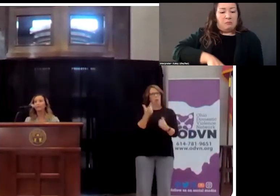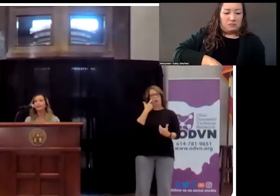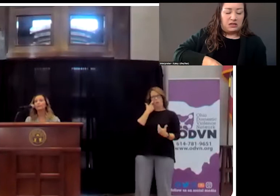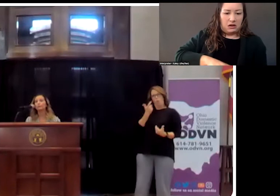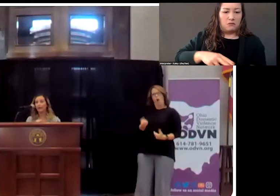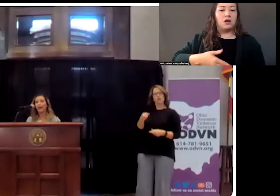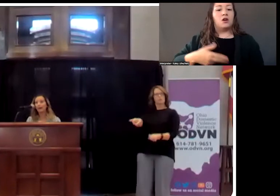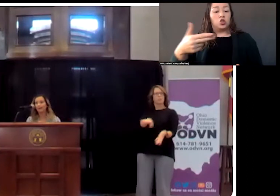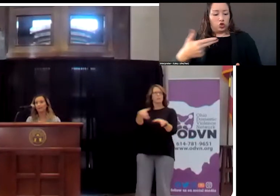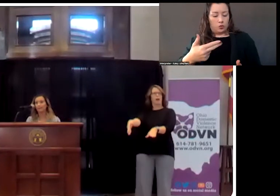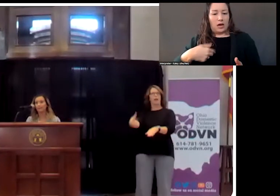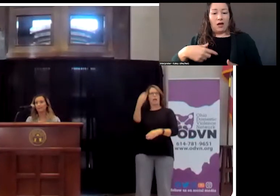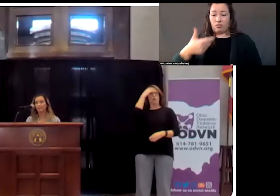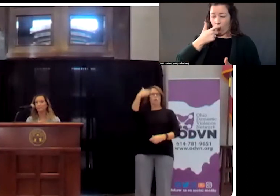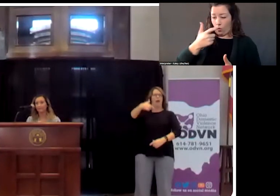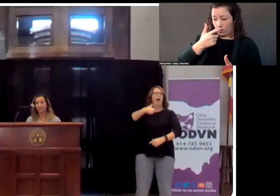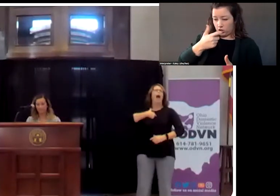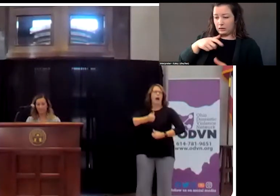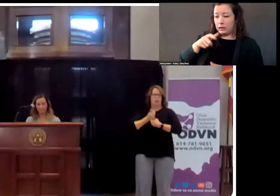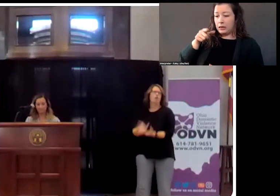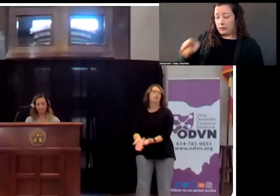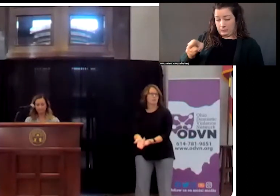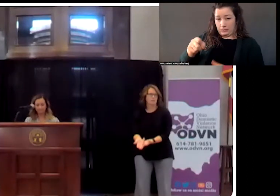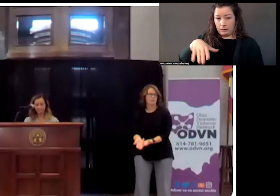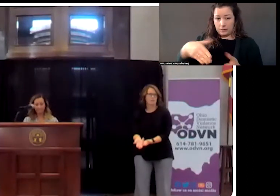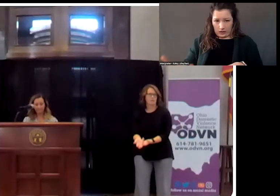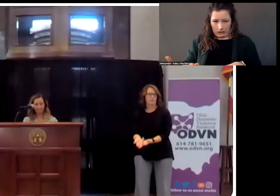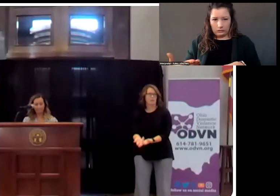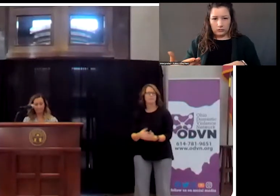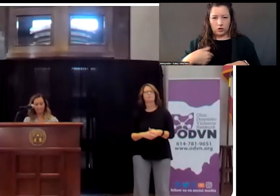and know that I did that to him.